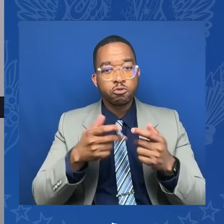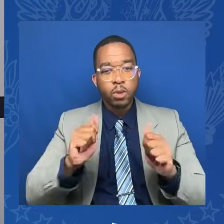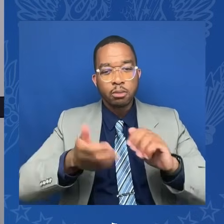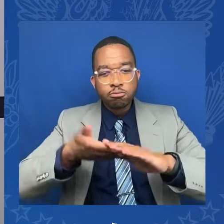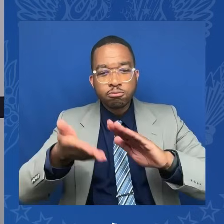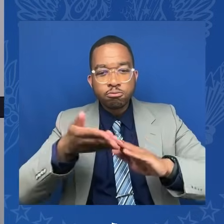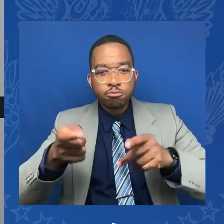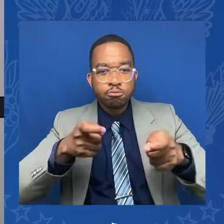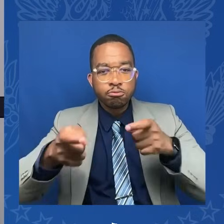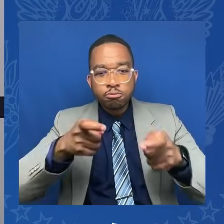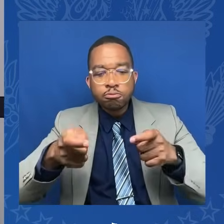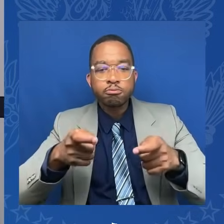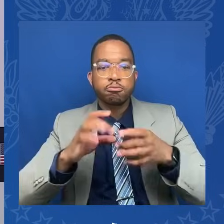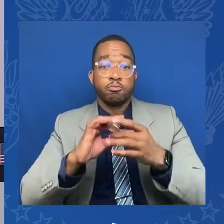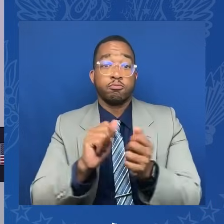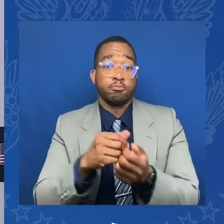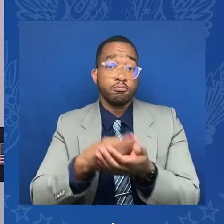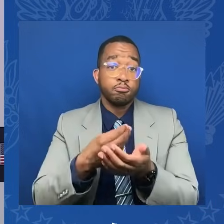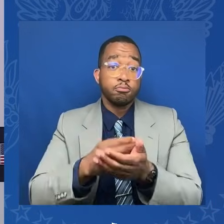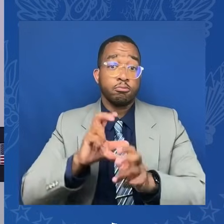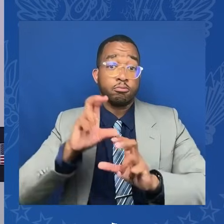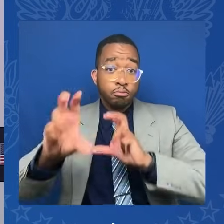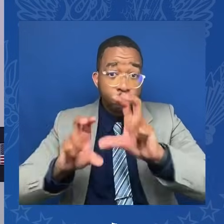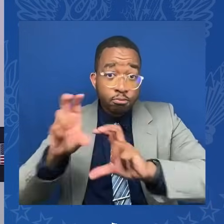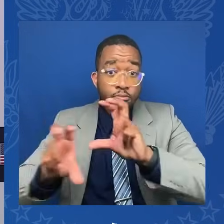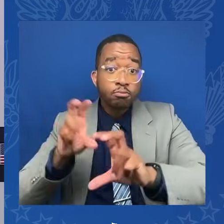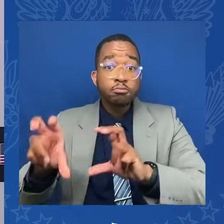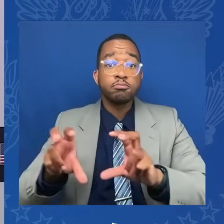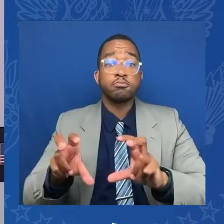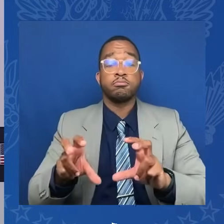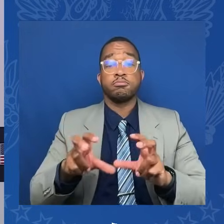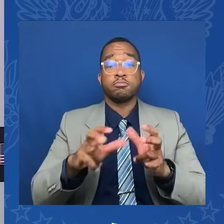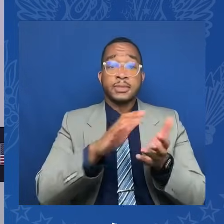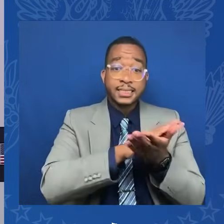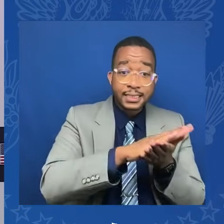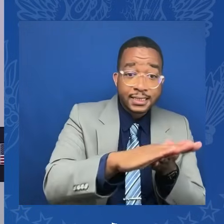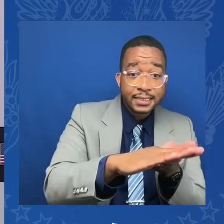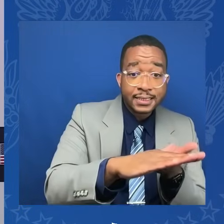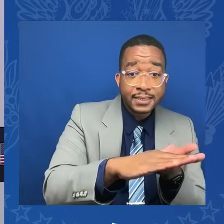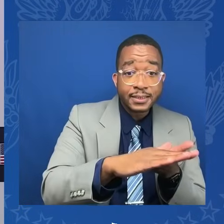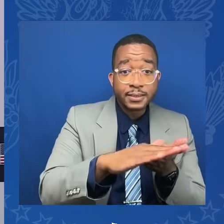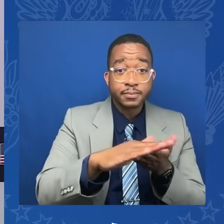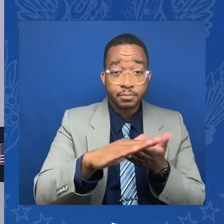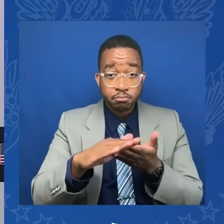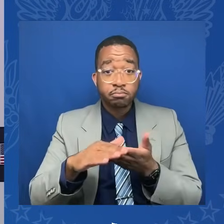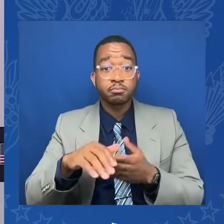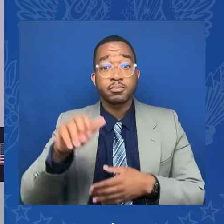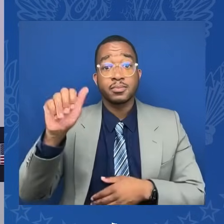as clean tech, artificial intelligence, and, indeed, agri-food issues.